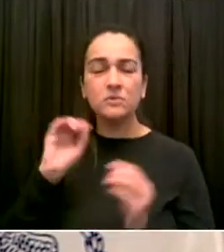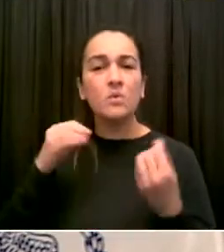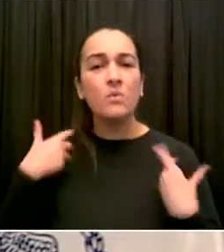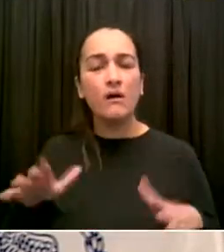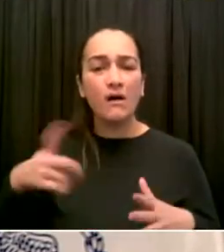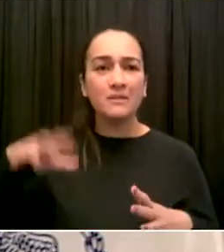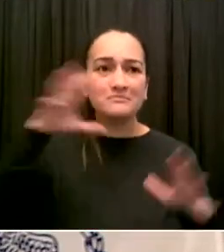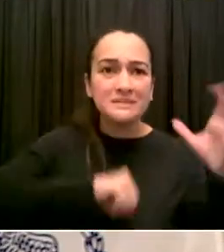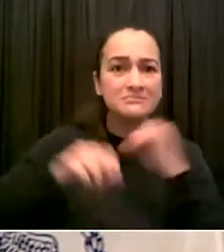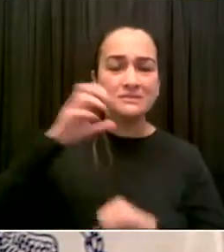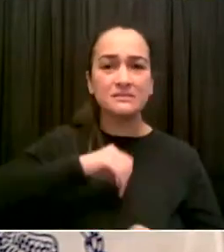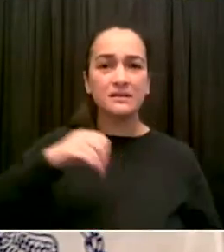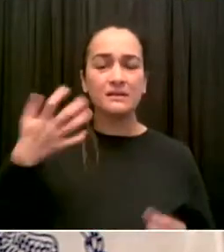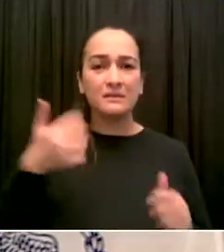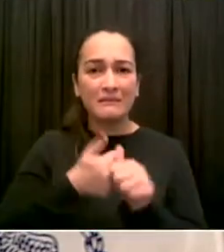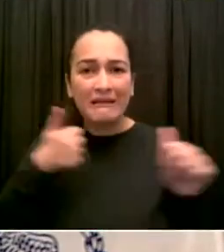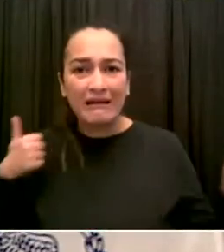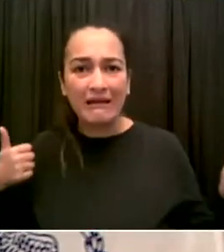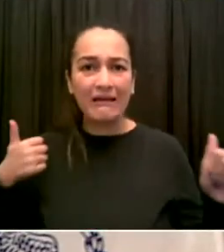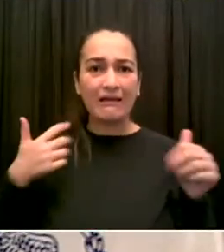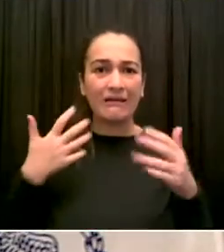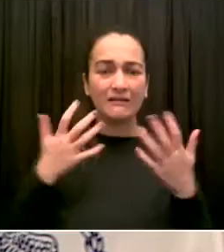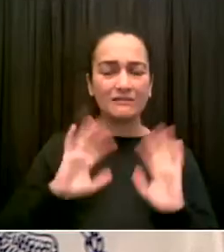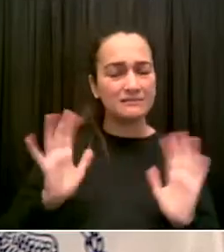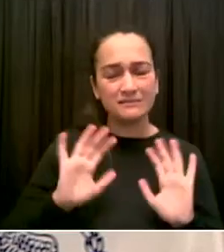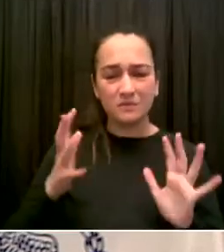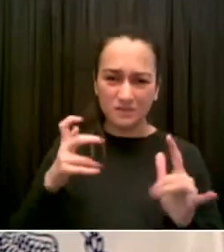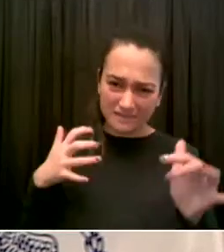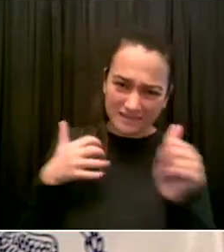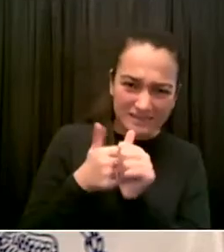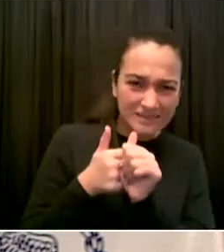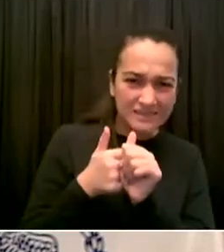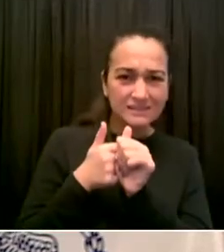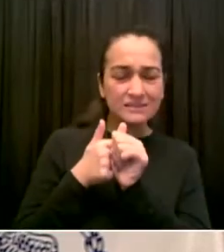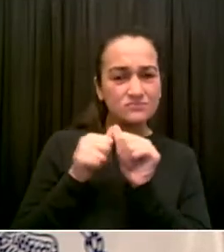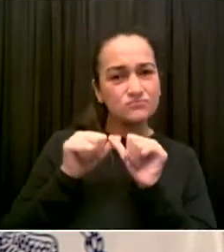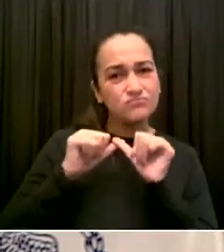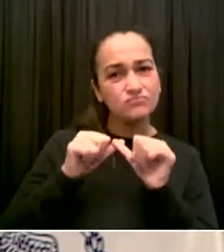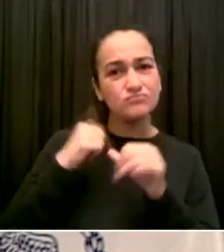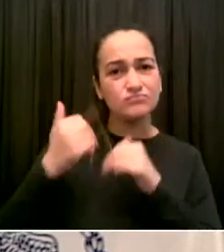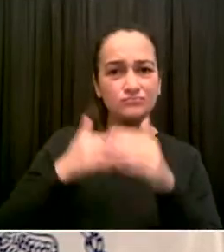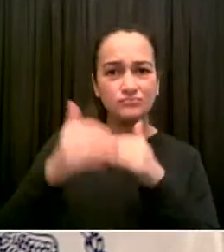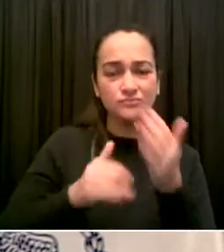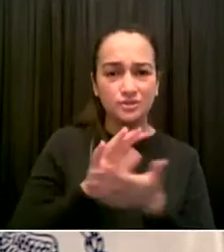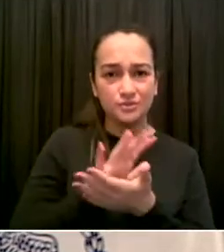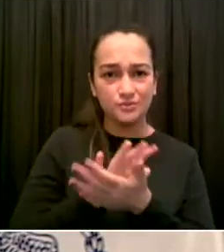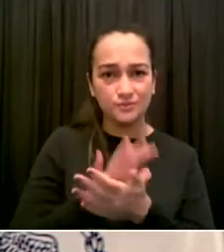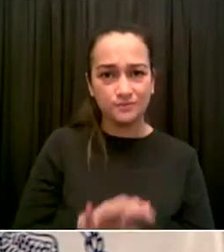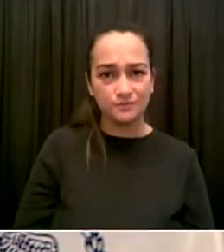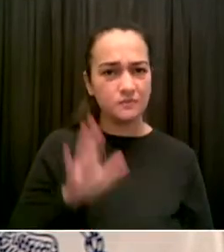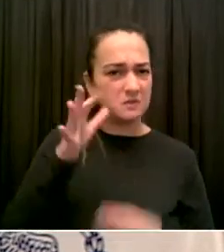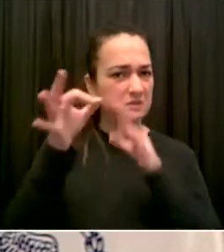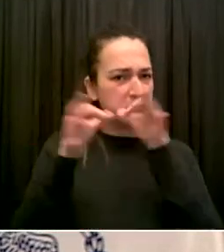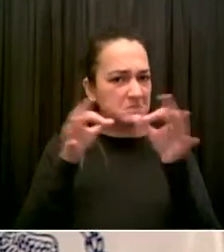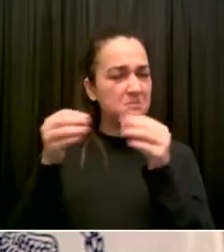A LOT OF INNOVATION HAS OCCURRED, EVEN IN THE MIDST F O